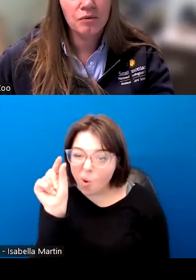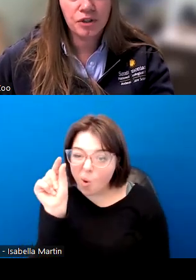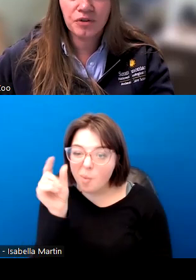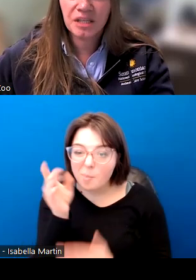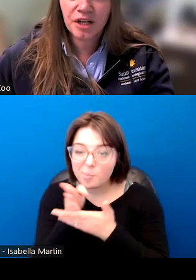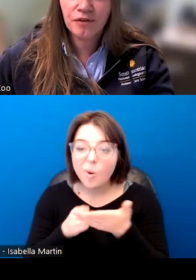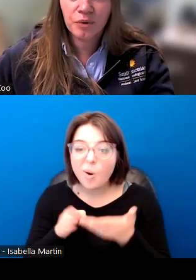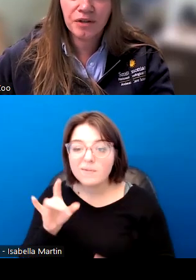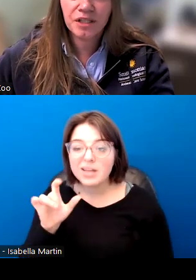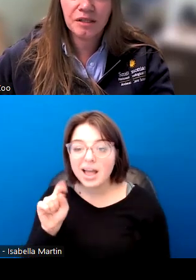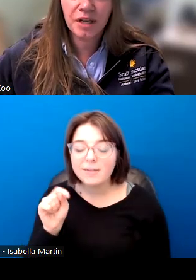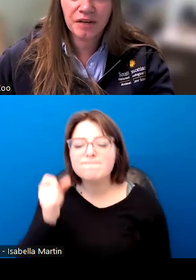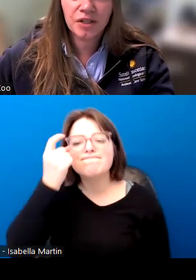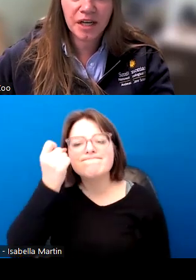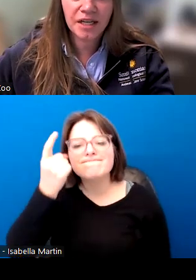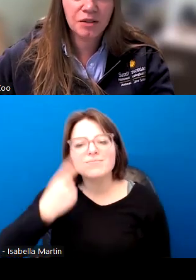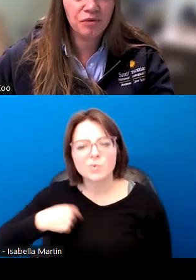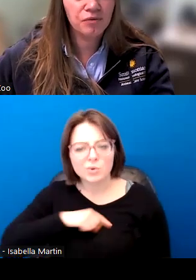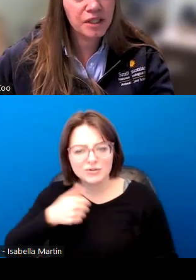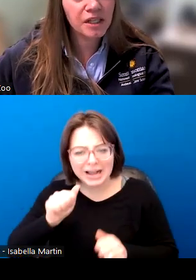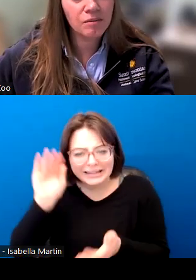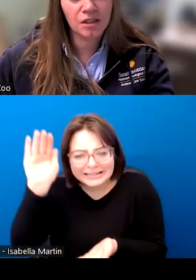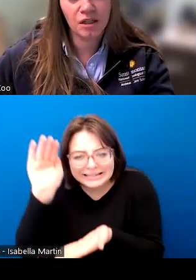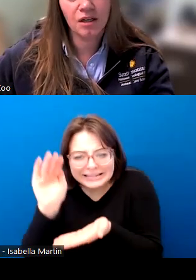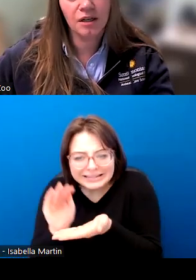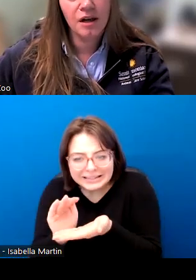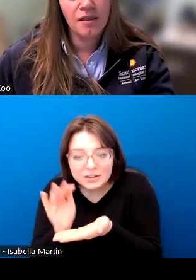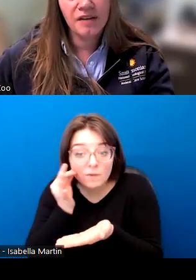reduce the amount of fruit we're using in many of our diets. We've really come to learn that